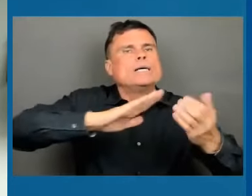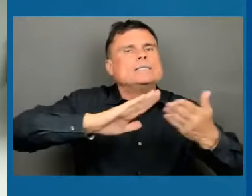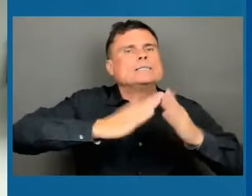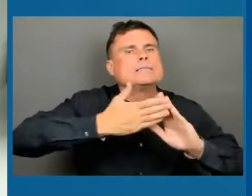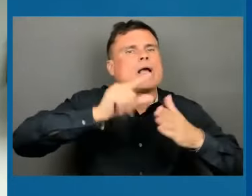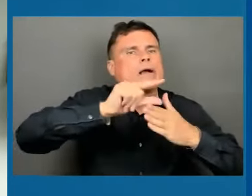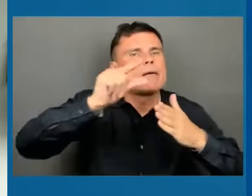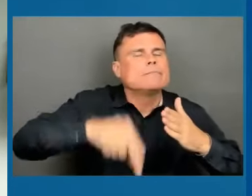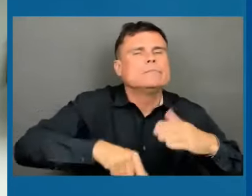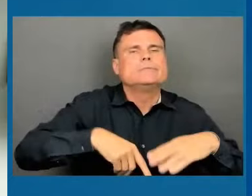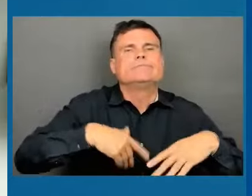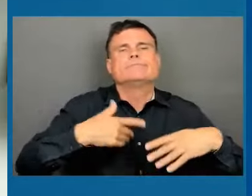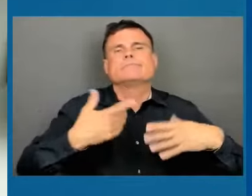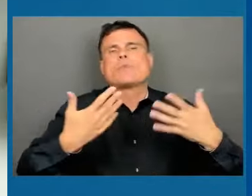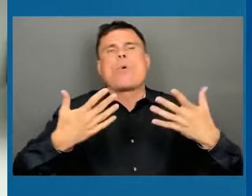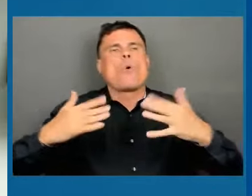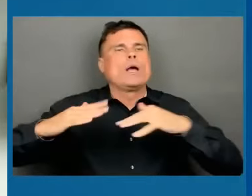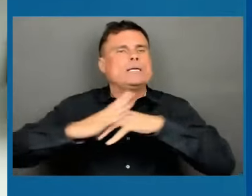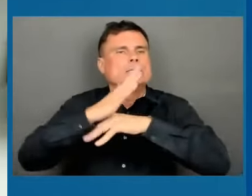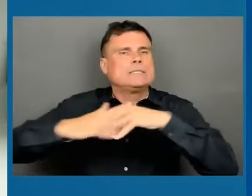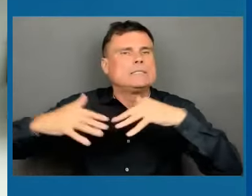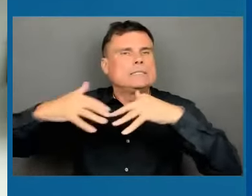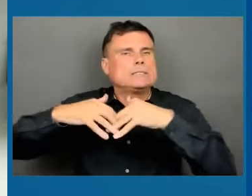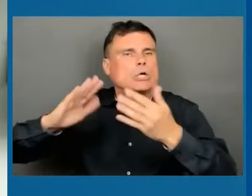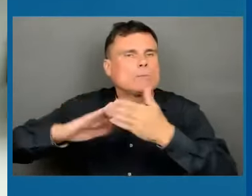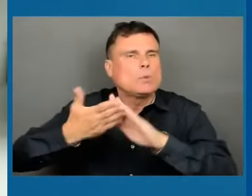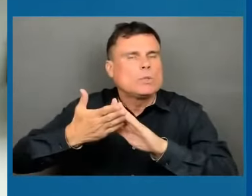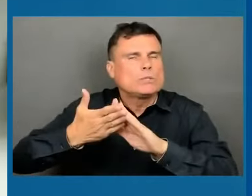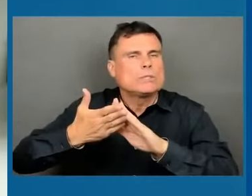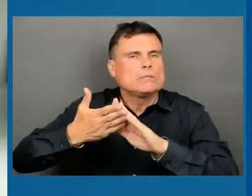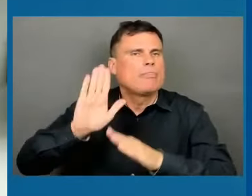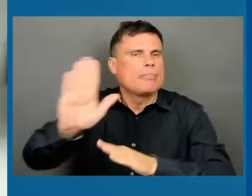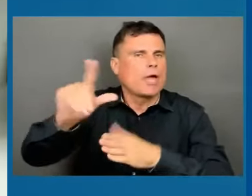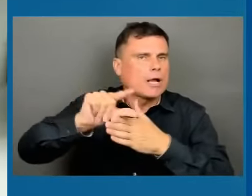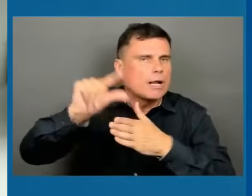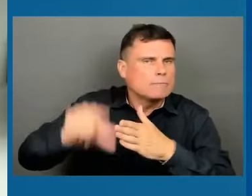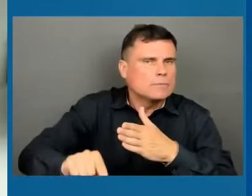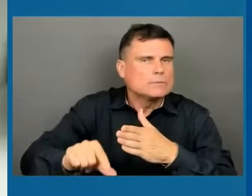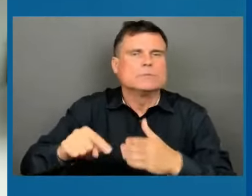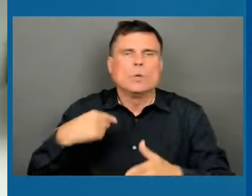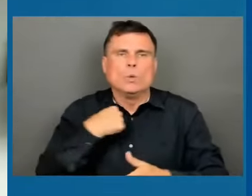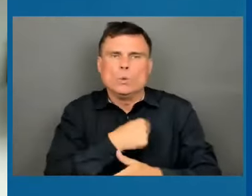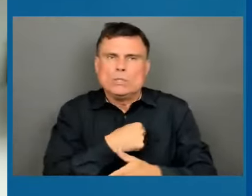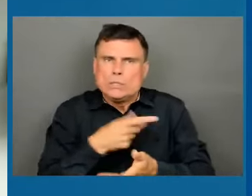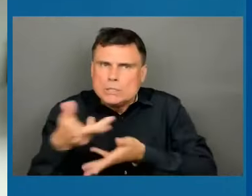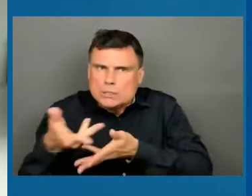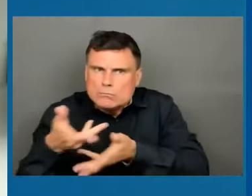flooding or may experience flooding have been impacted by floods before. And it's really